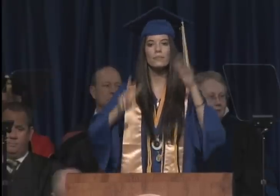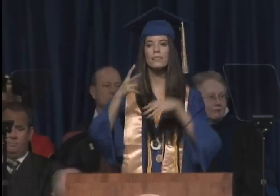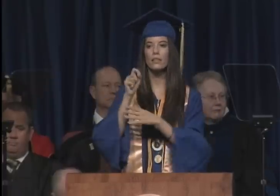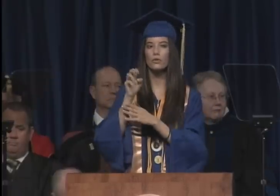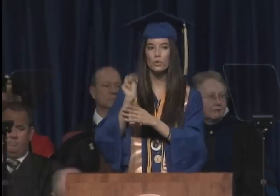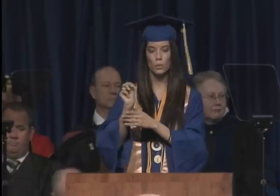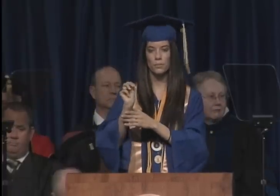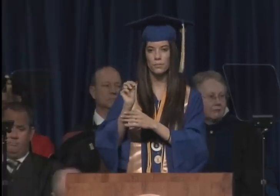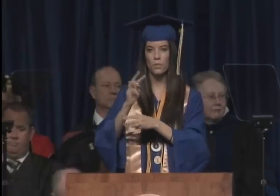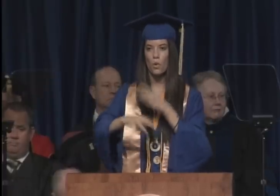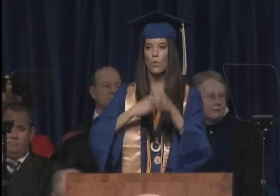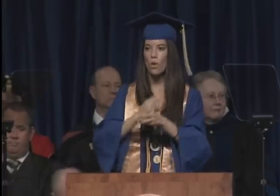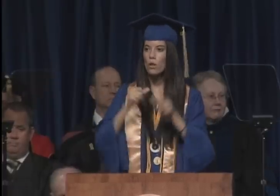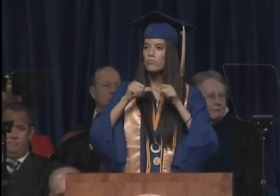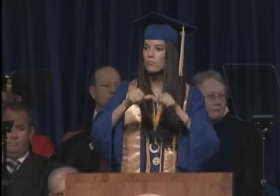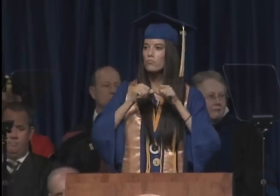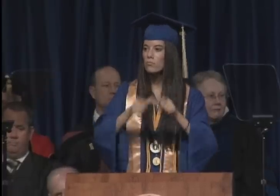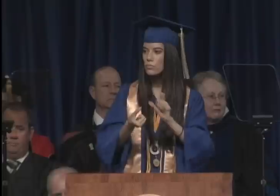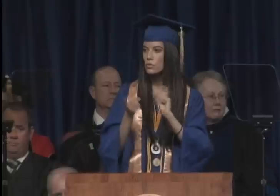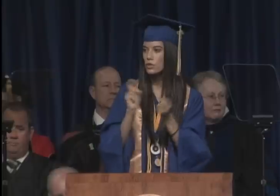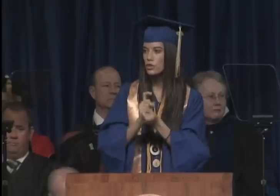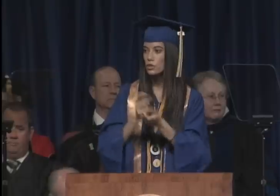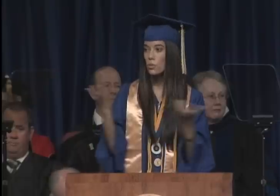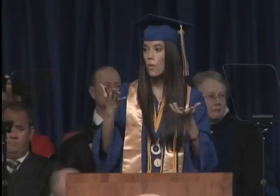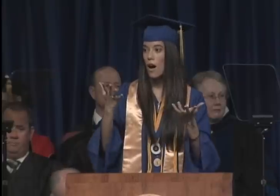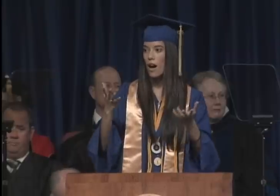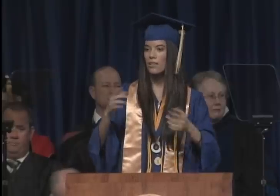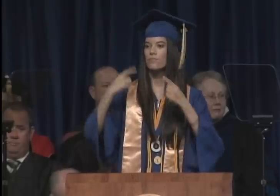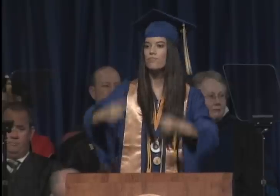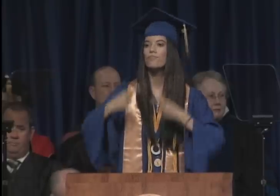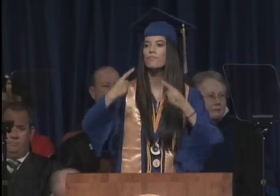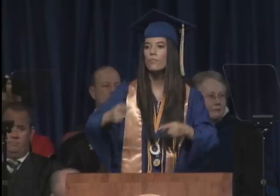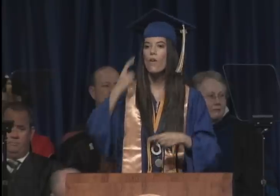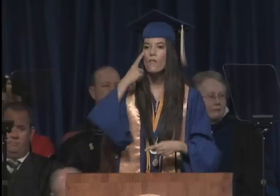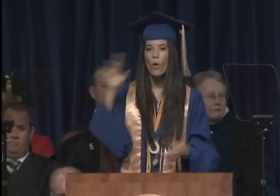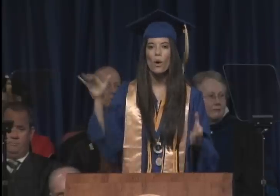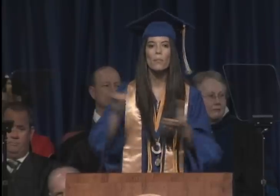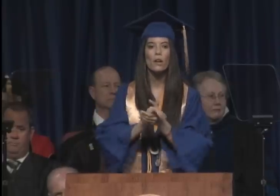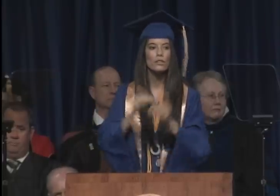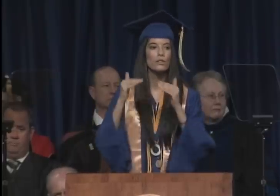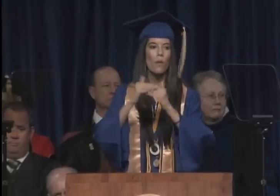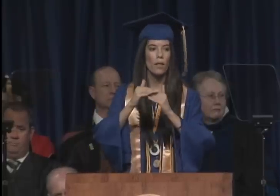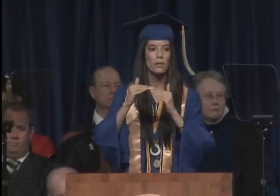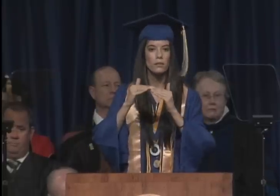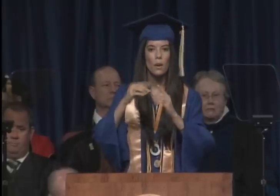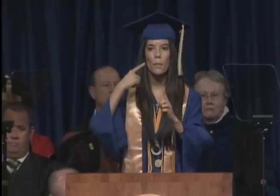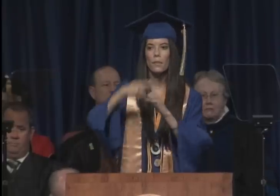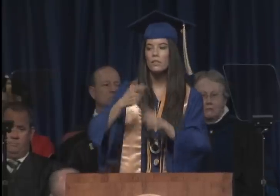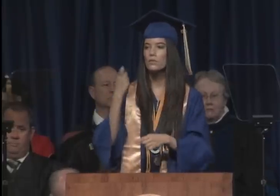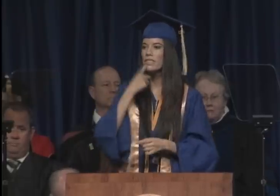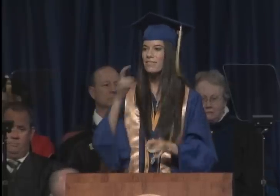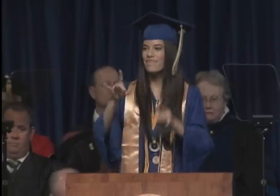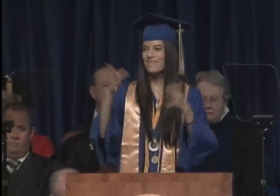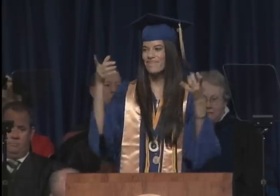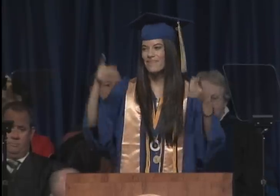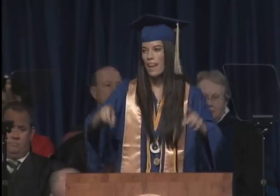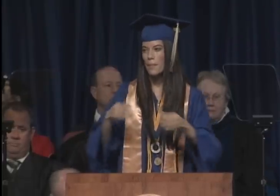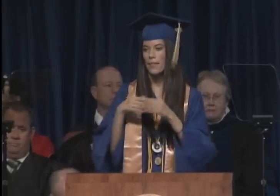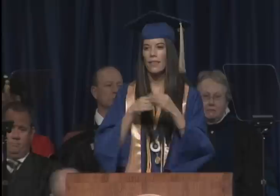We saw President Obama be inaugurated for a second time and the world continues to change and struggle for marriage equality.